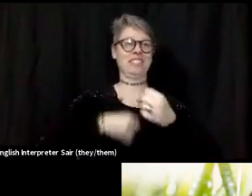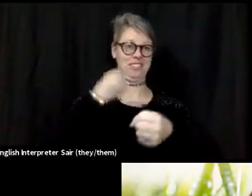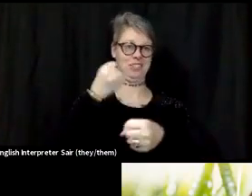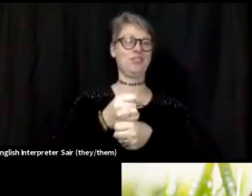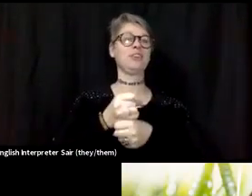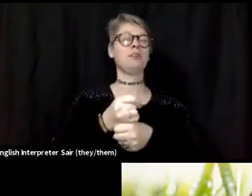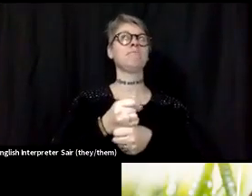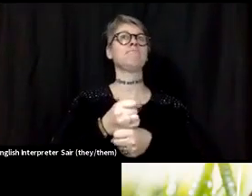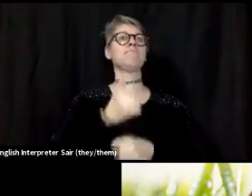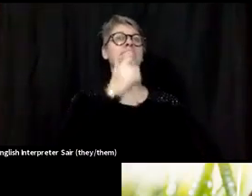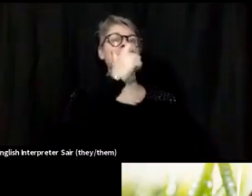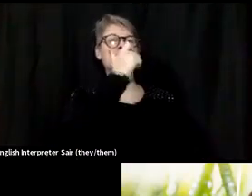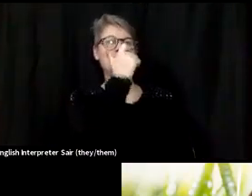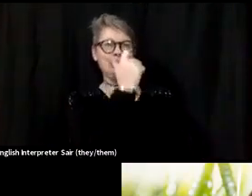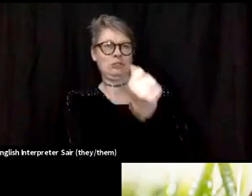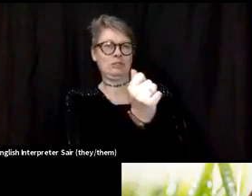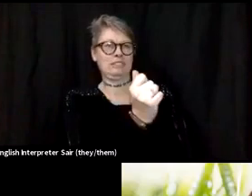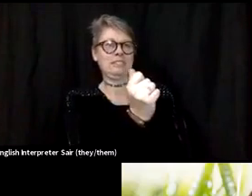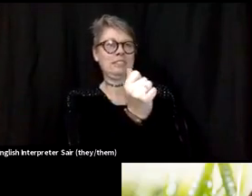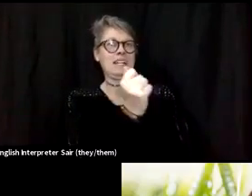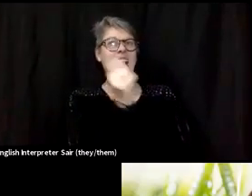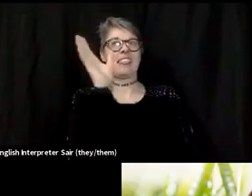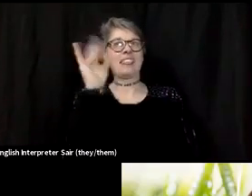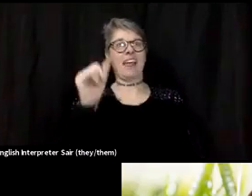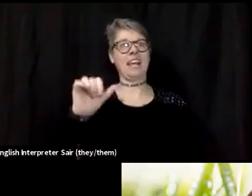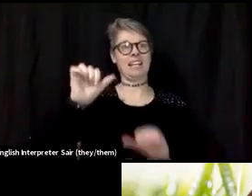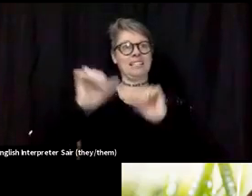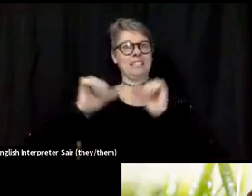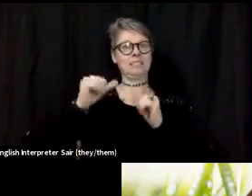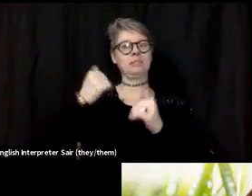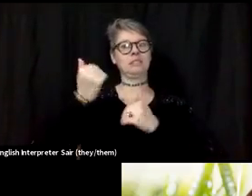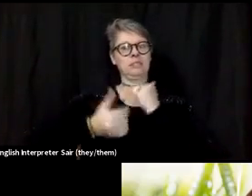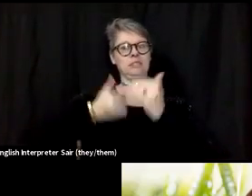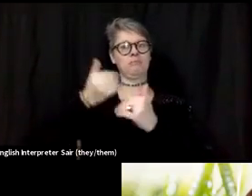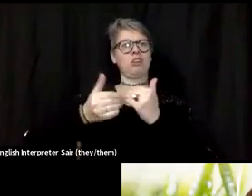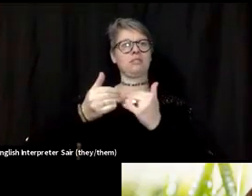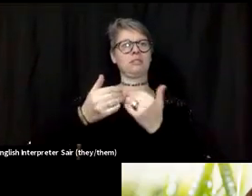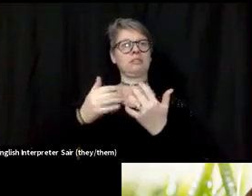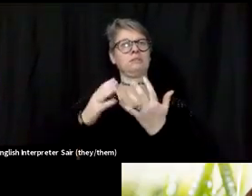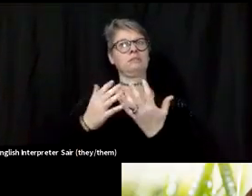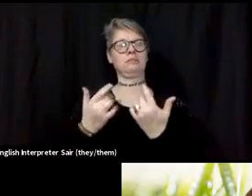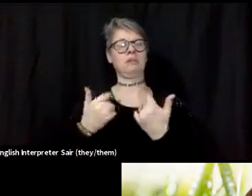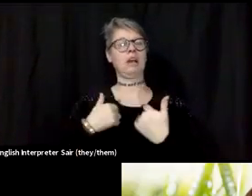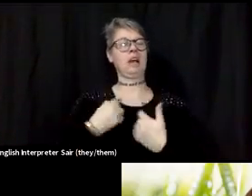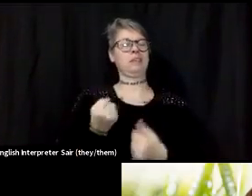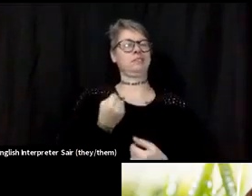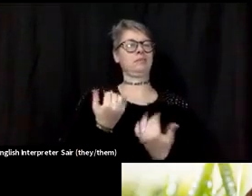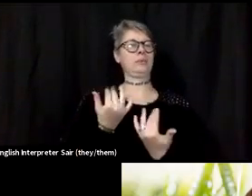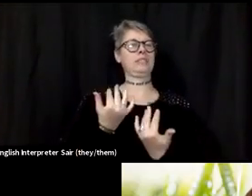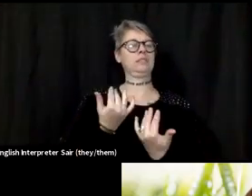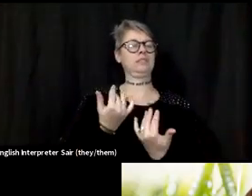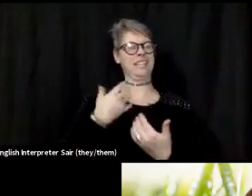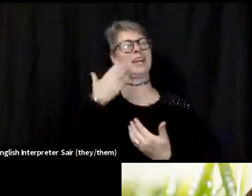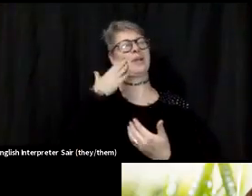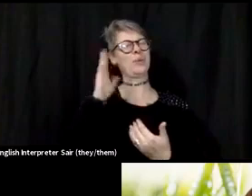year myself. f. And it was very interesting how long it took me to actually go how long it took me to actually go and get that assessment. even even though I knew even though I knew deep down inside